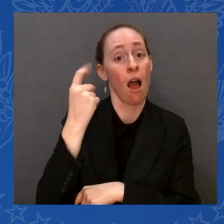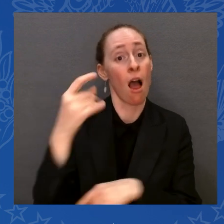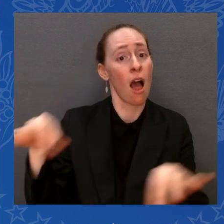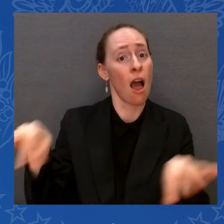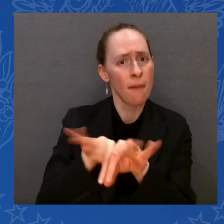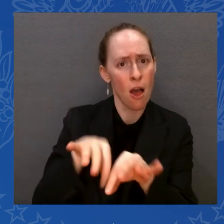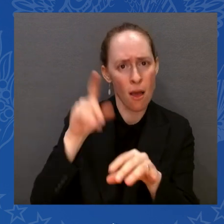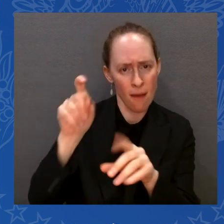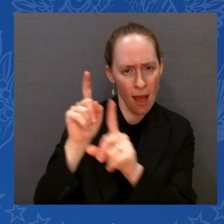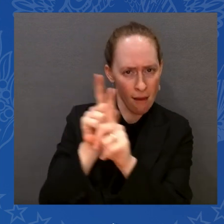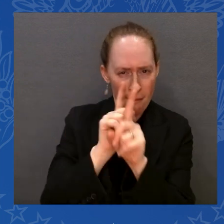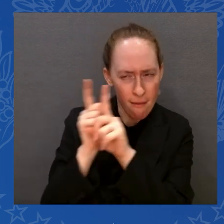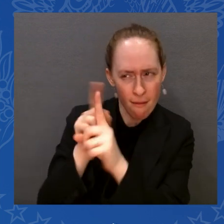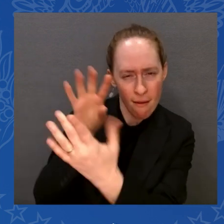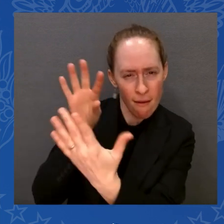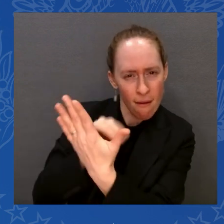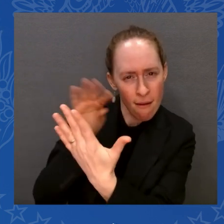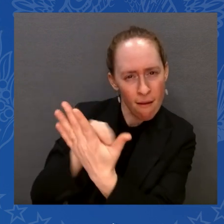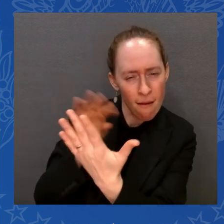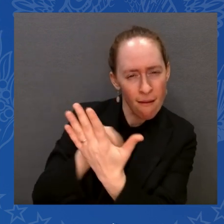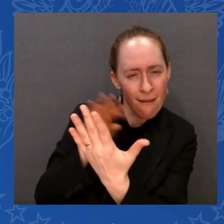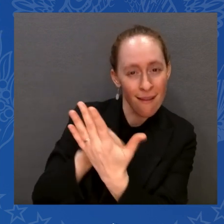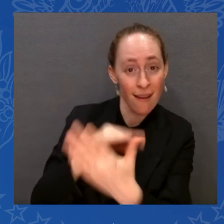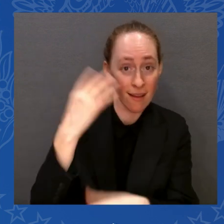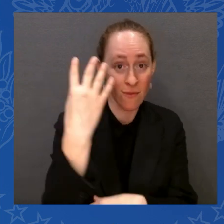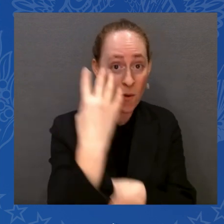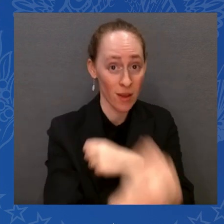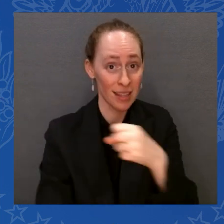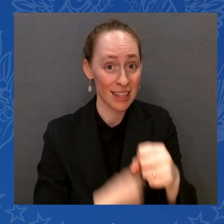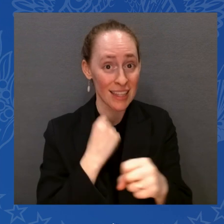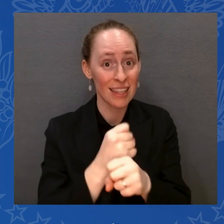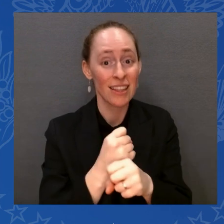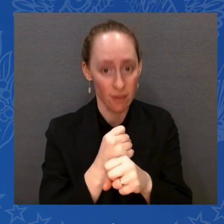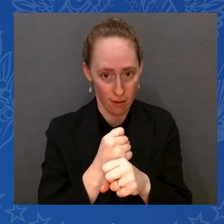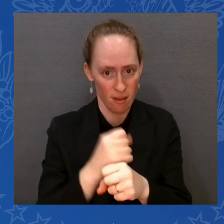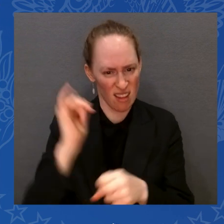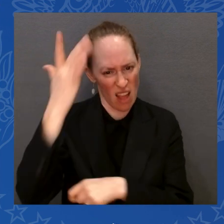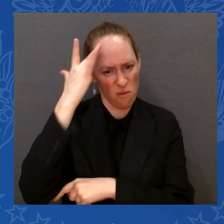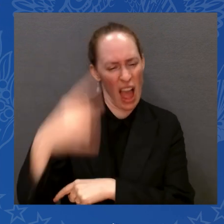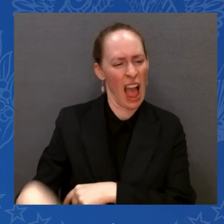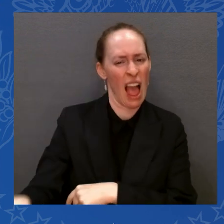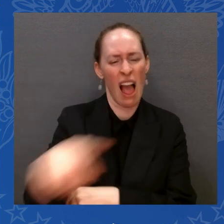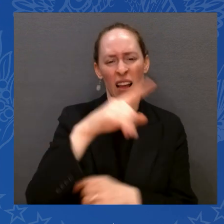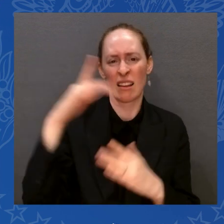has the best-trained workers in the world, like you. And, by the way,